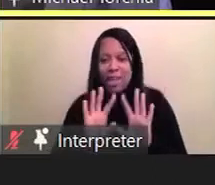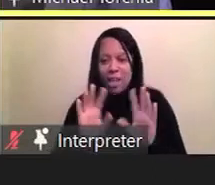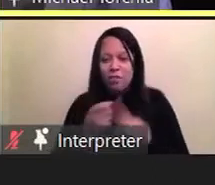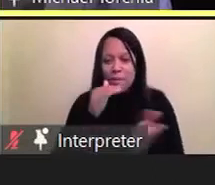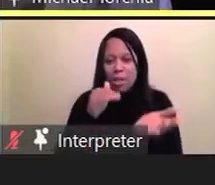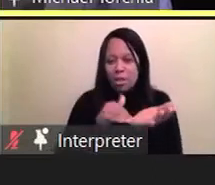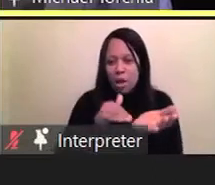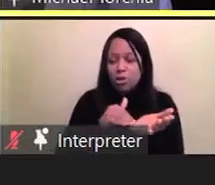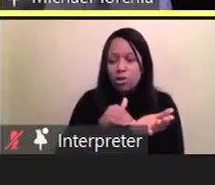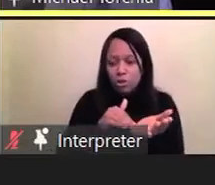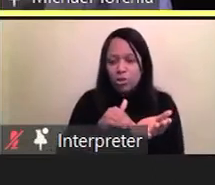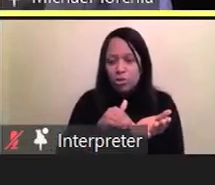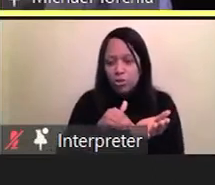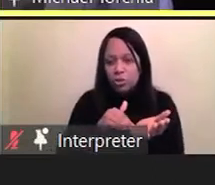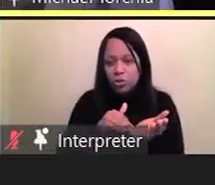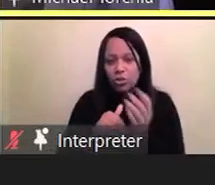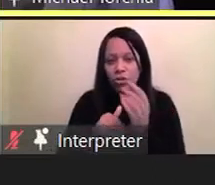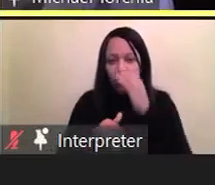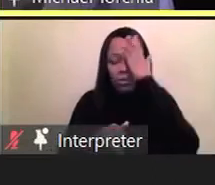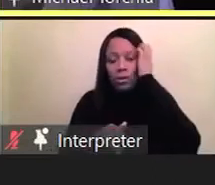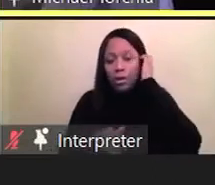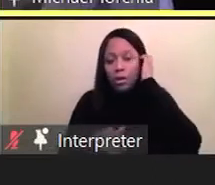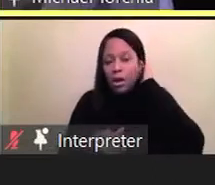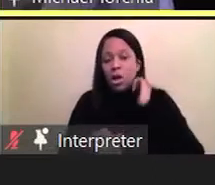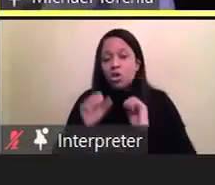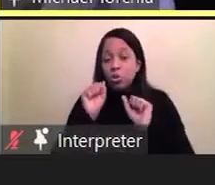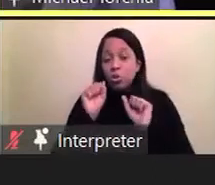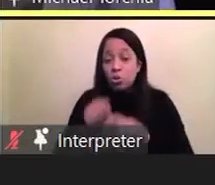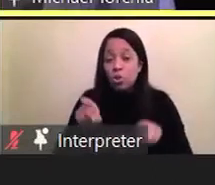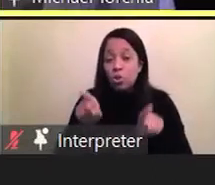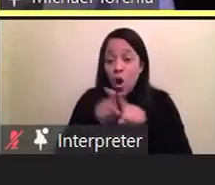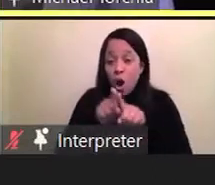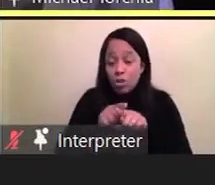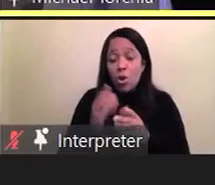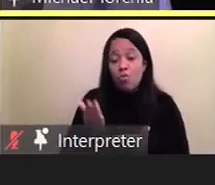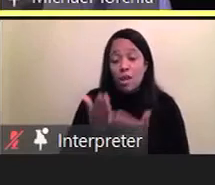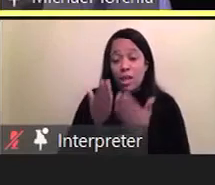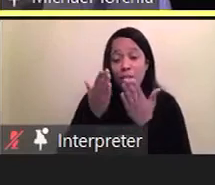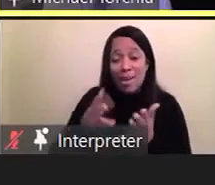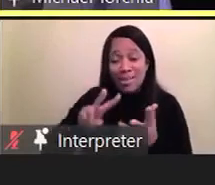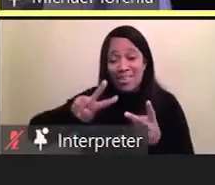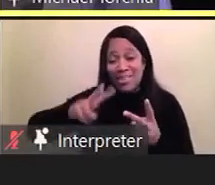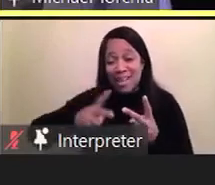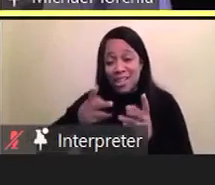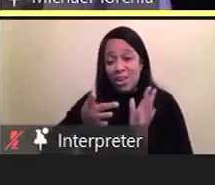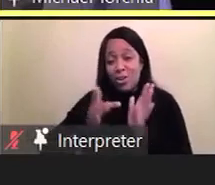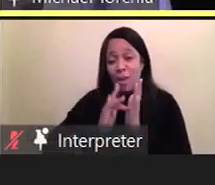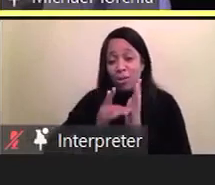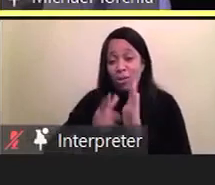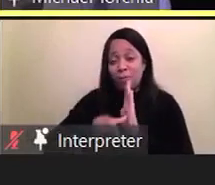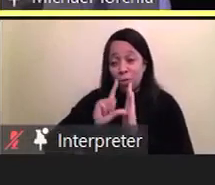You may even be able to send them to another medical exam if that's appropriate, if that's the kind of disability